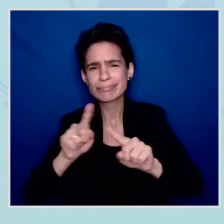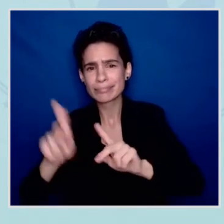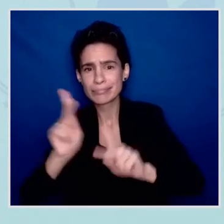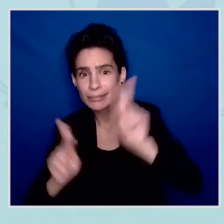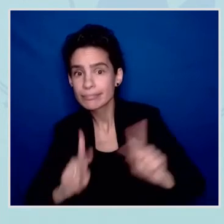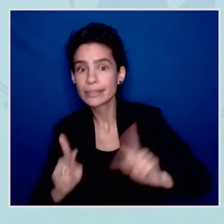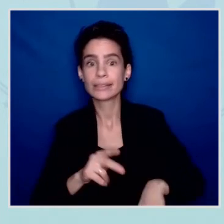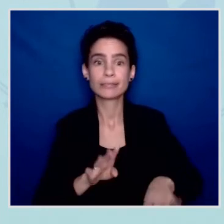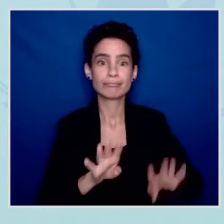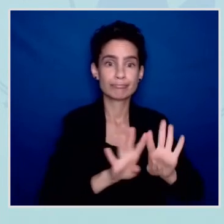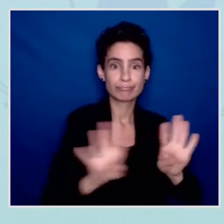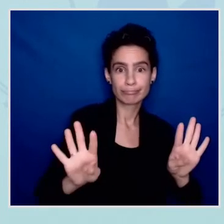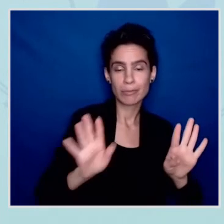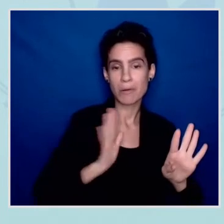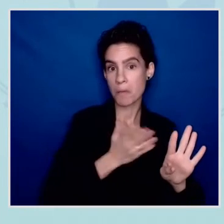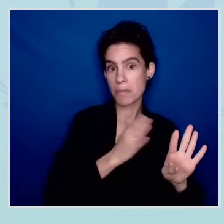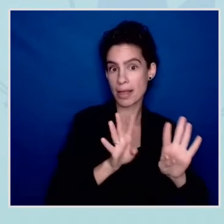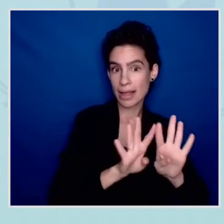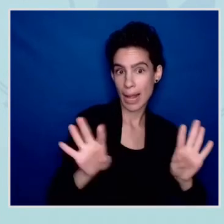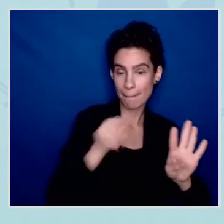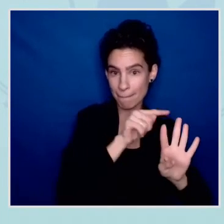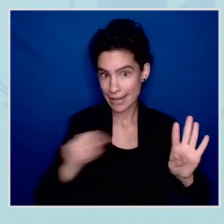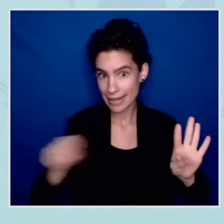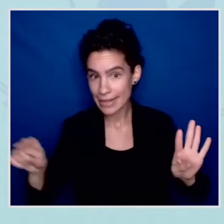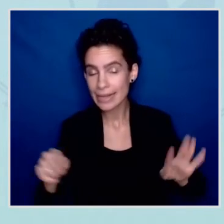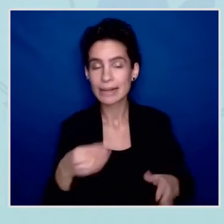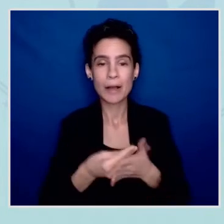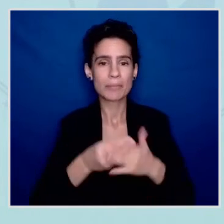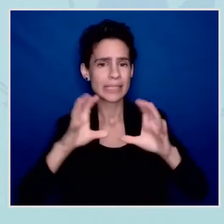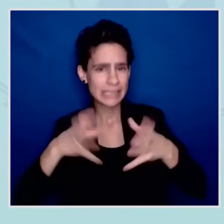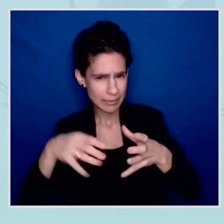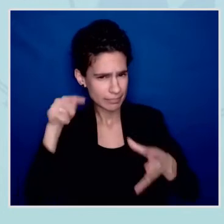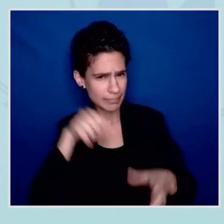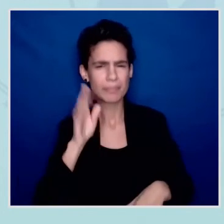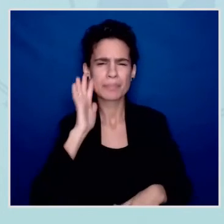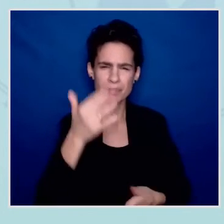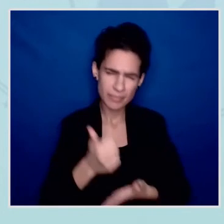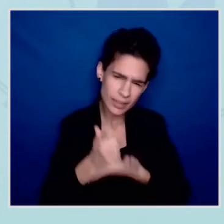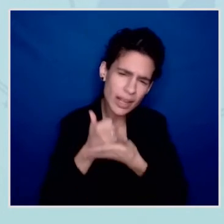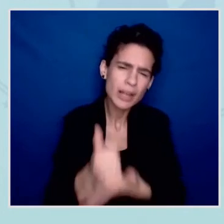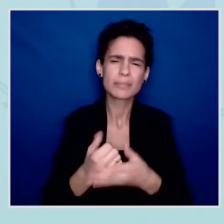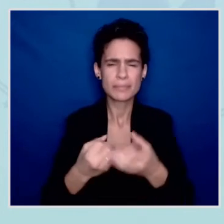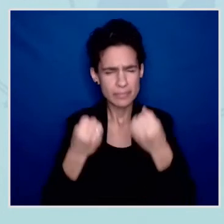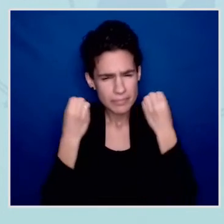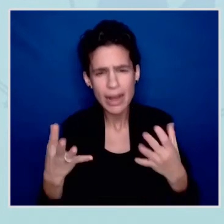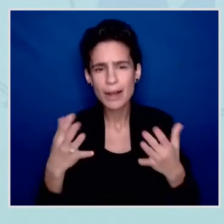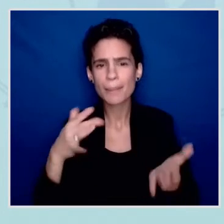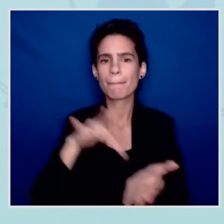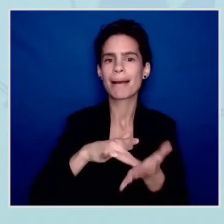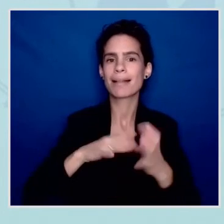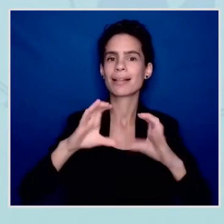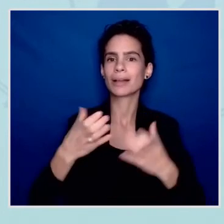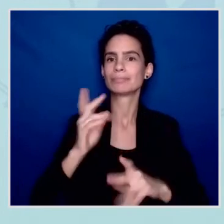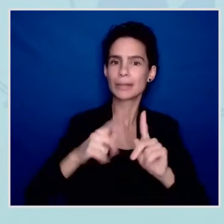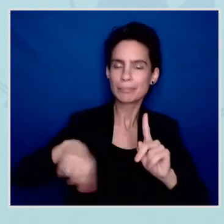THAT. AND SO DOES THIS TEAM WE ARE ANNOUNCING TODAY. THESE ARE LEADERS AND I'VE